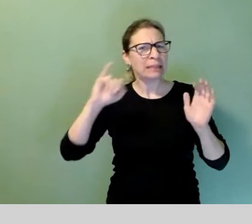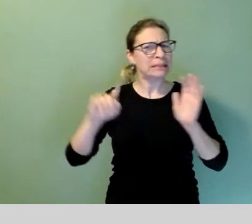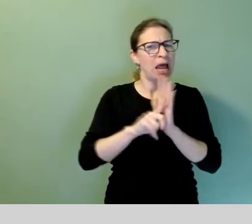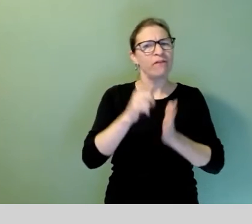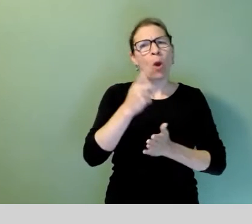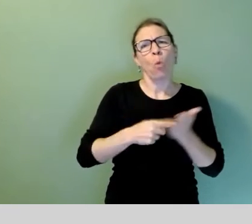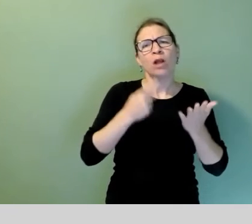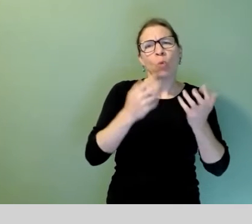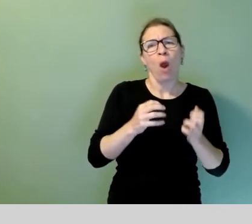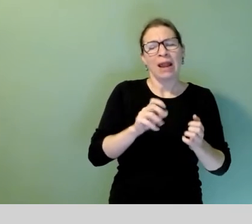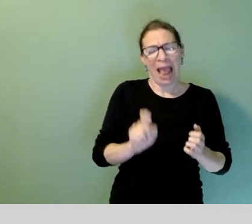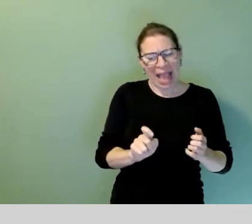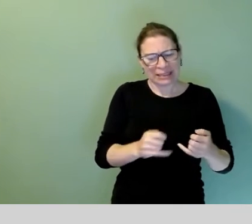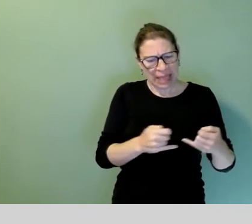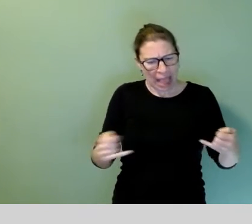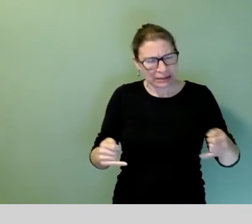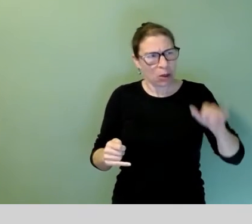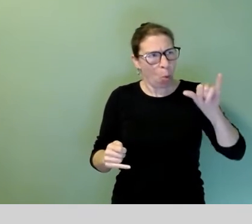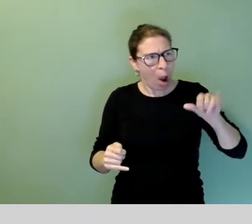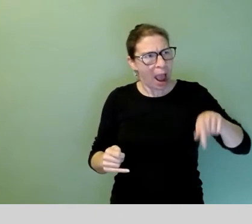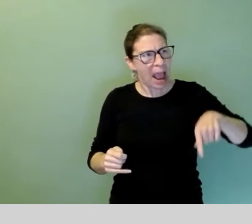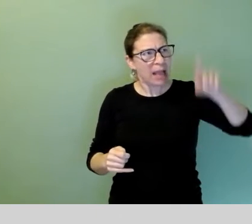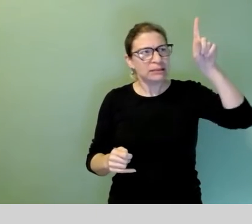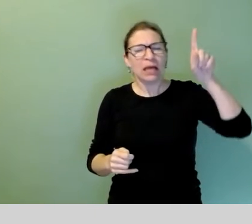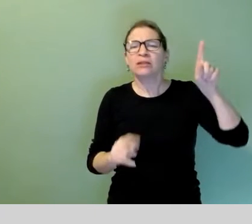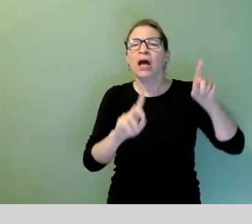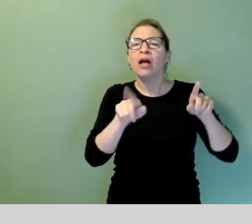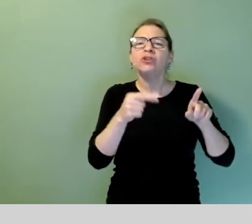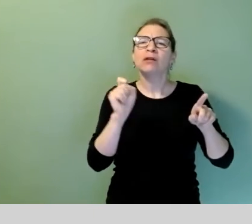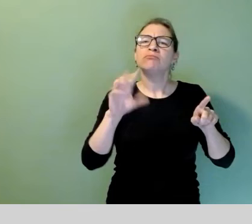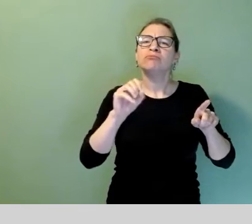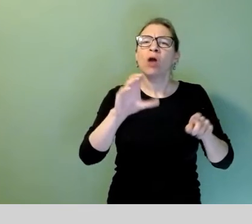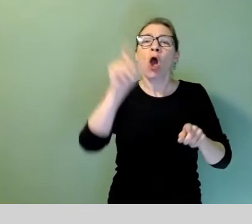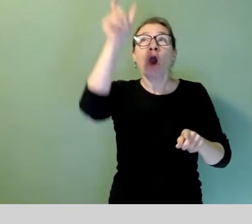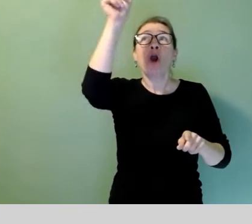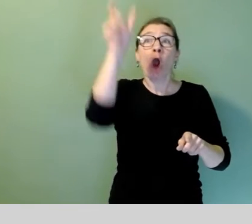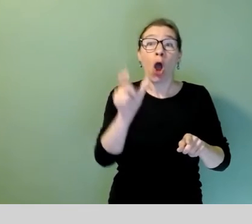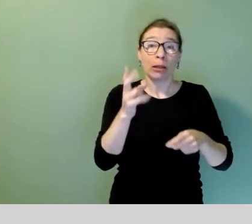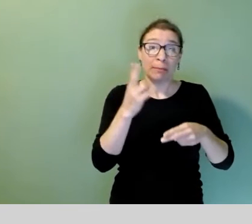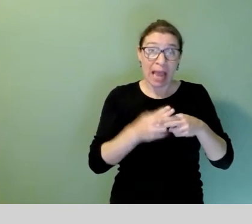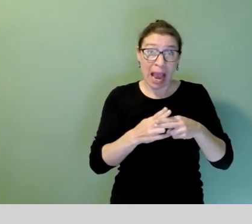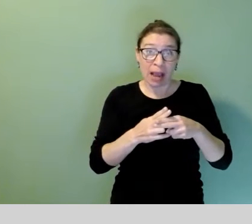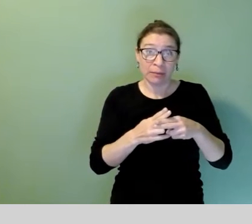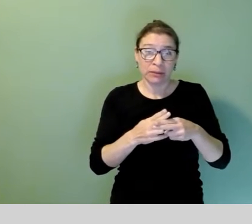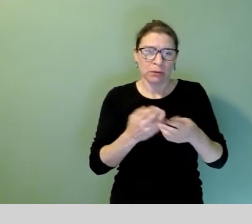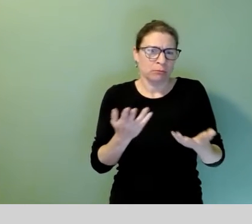the y-axis and so on by simply providing column names from this data frame that makes it very easy